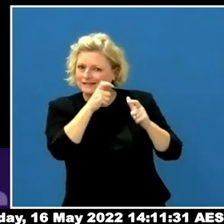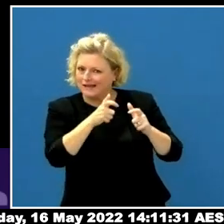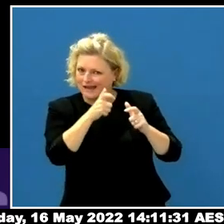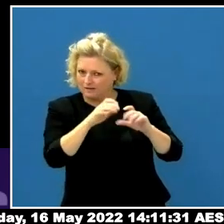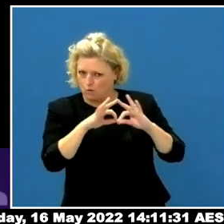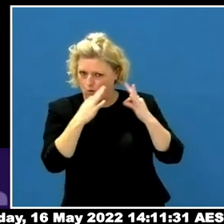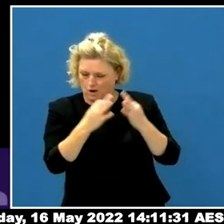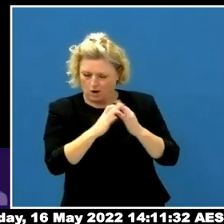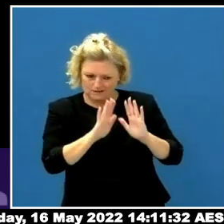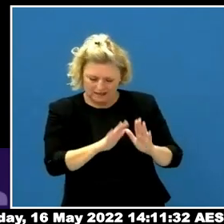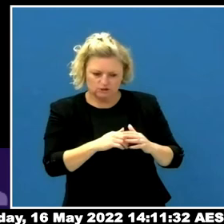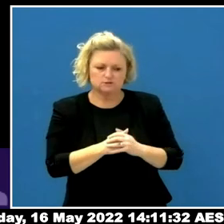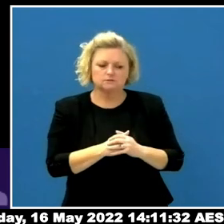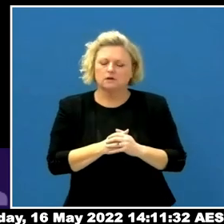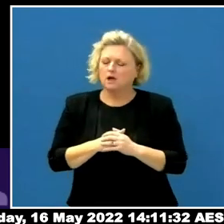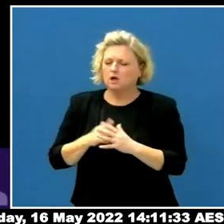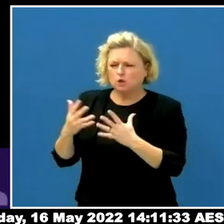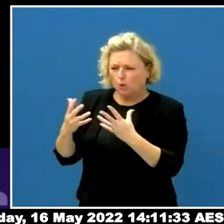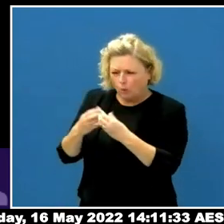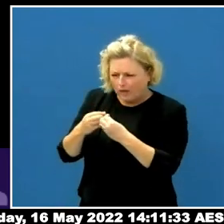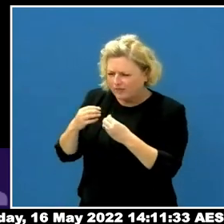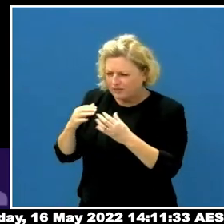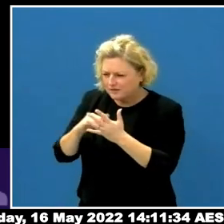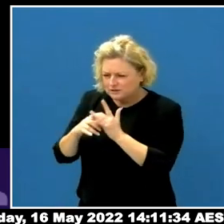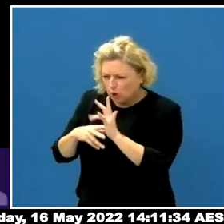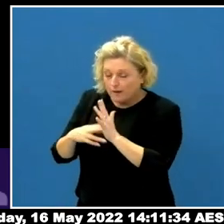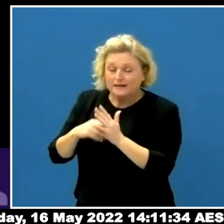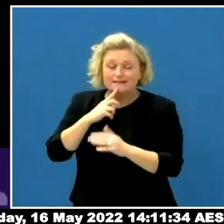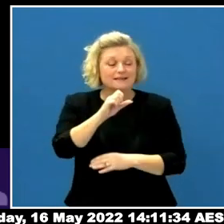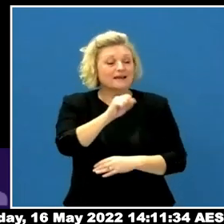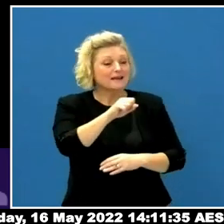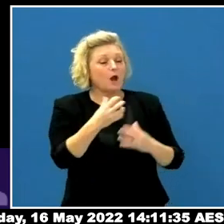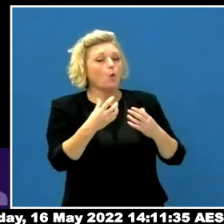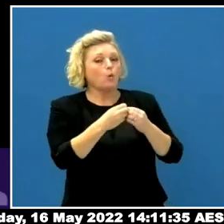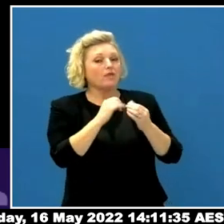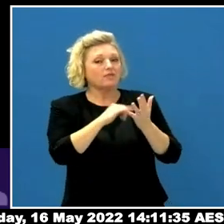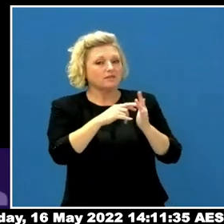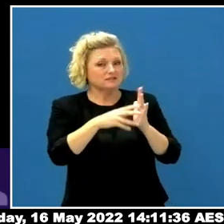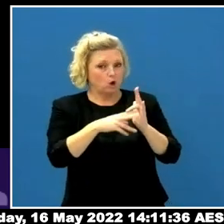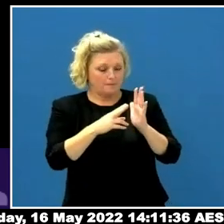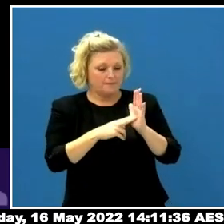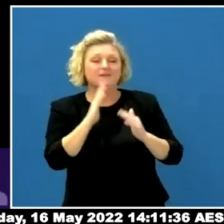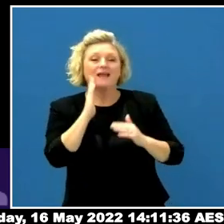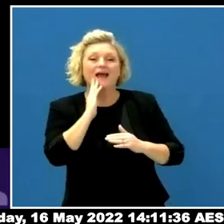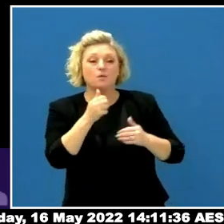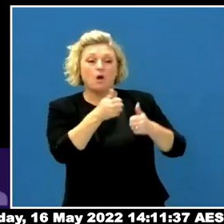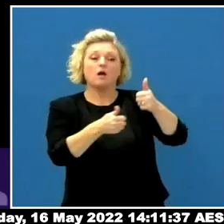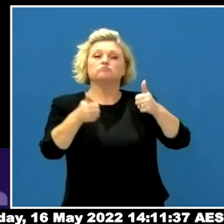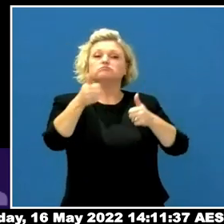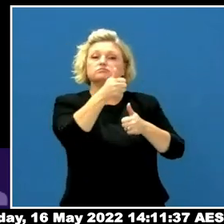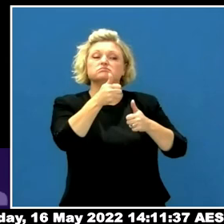Yes. And I've been told by Wayne Adamson and the Team Leader at the time that that